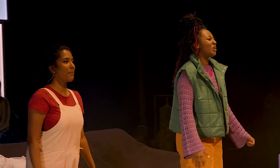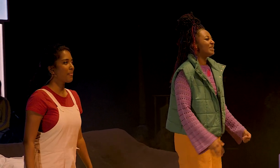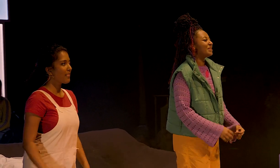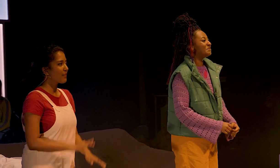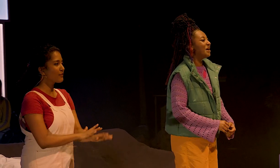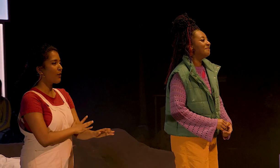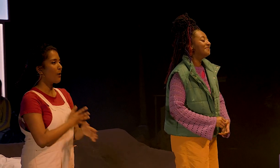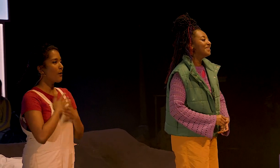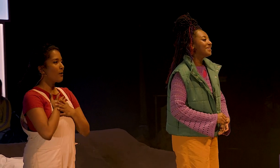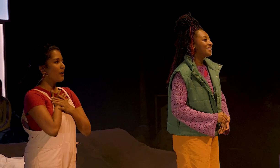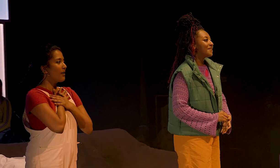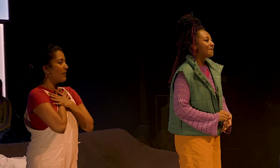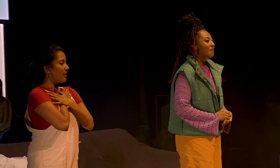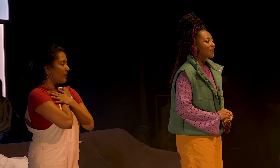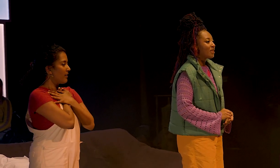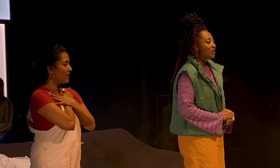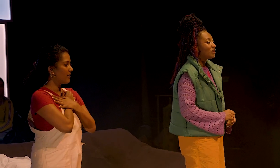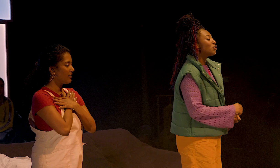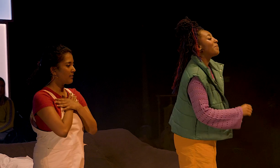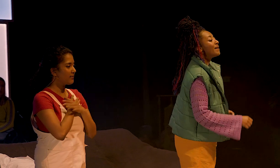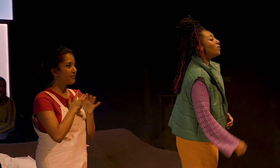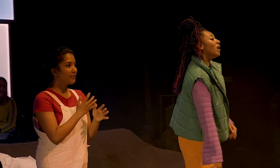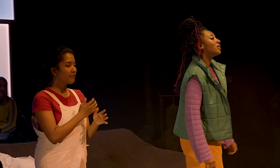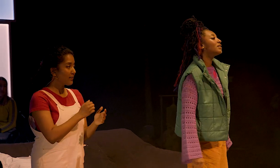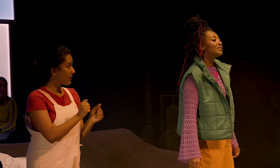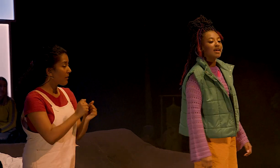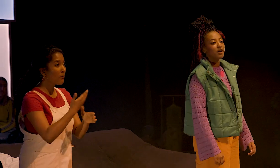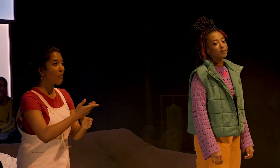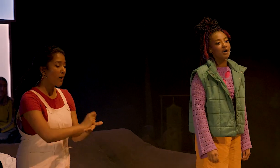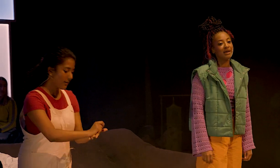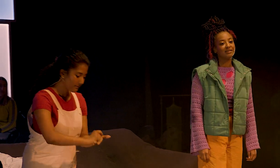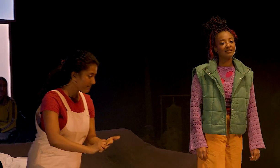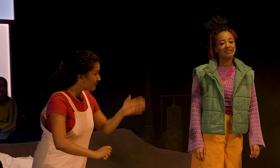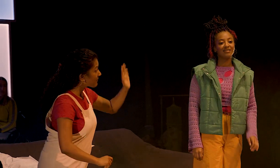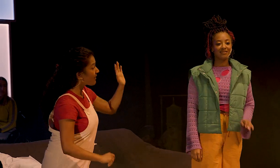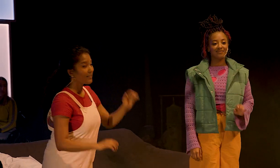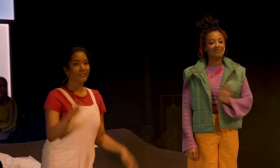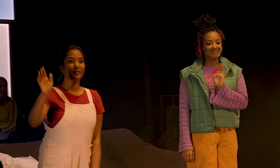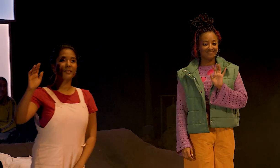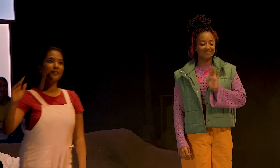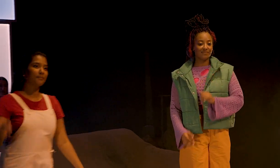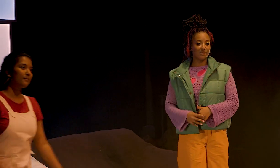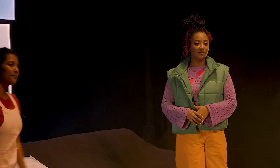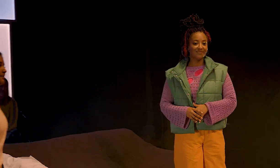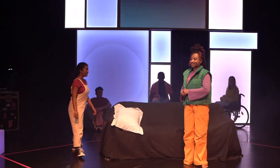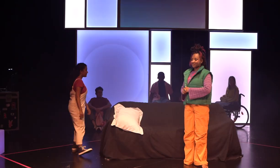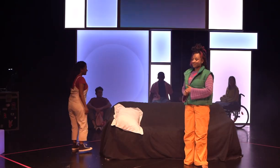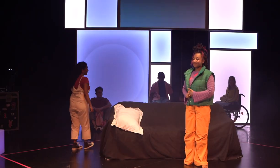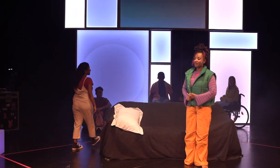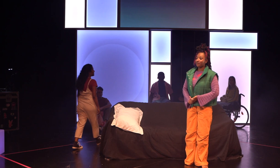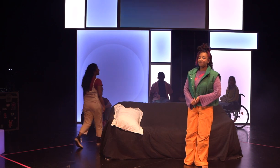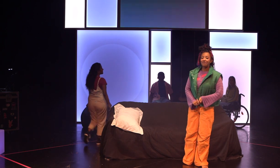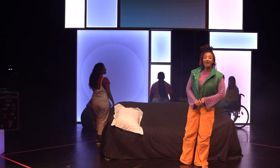know it'll take some time. We do the paperwork, and say our goodbyes.